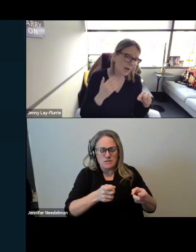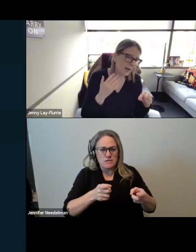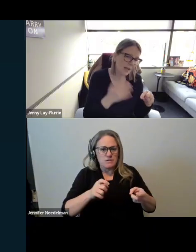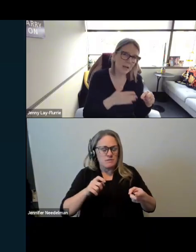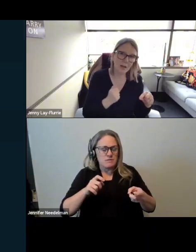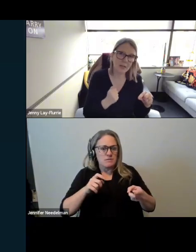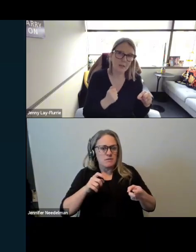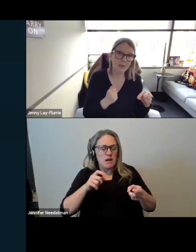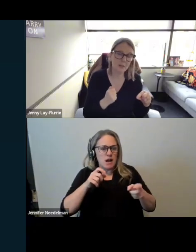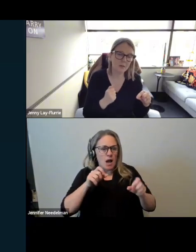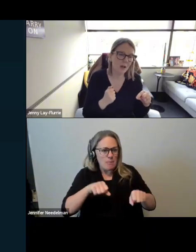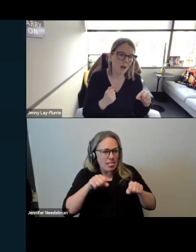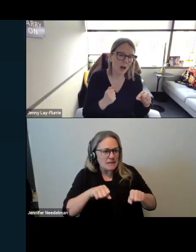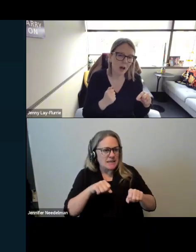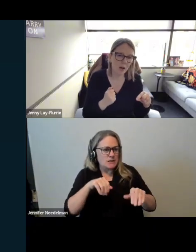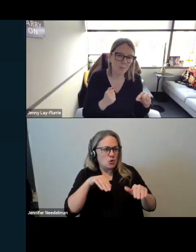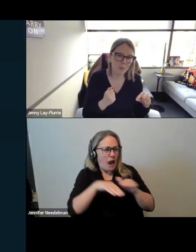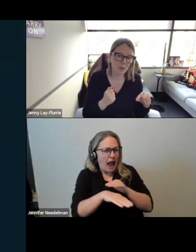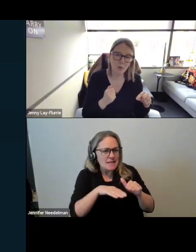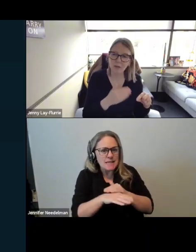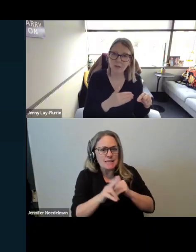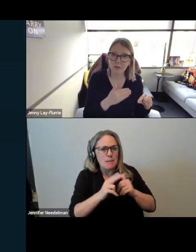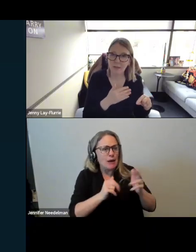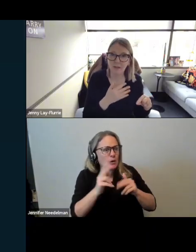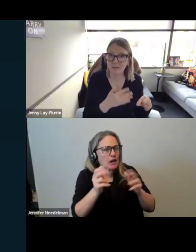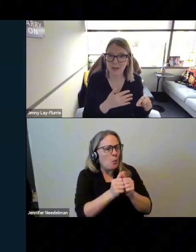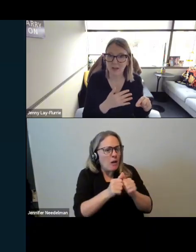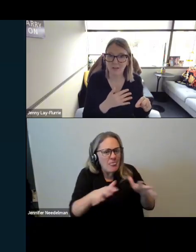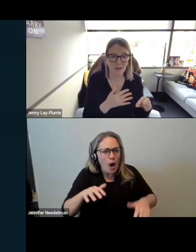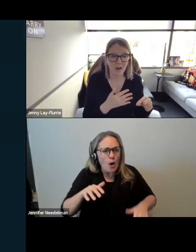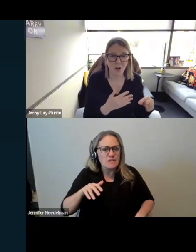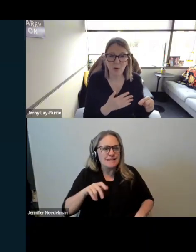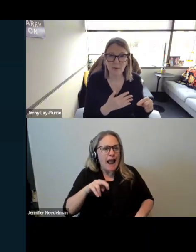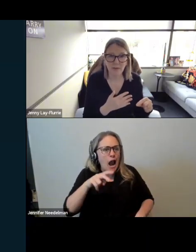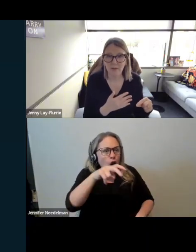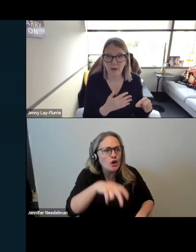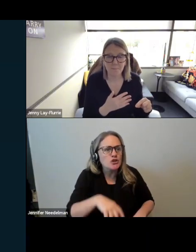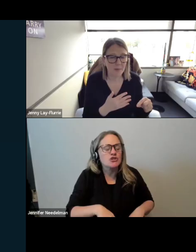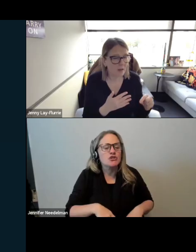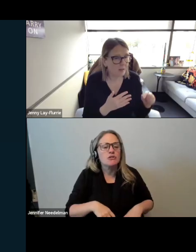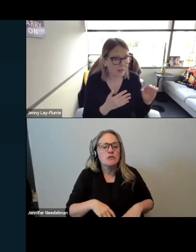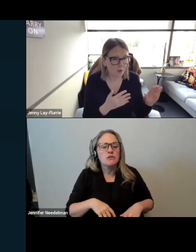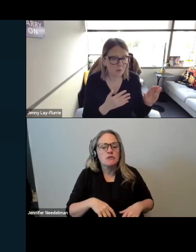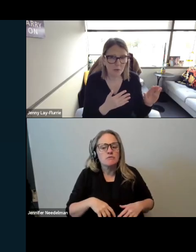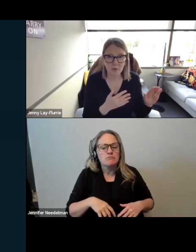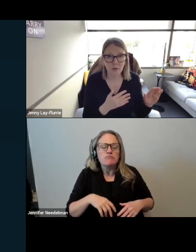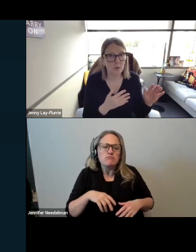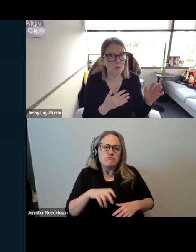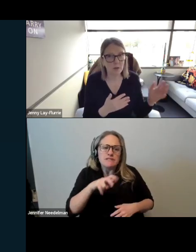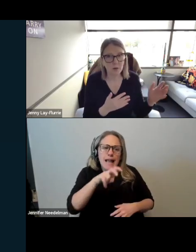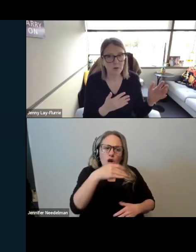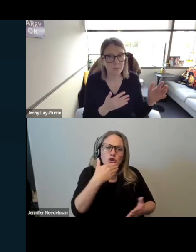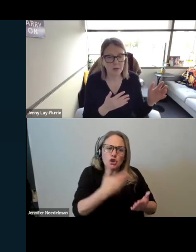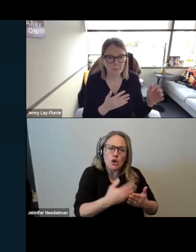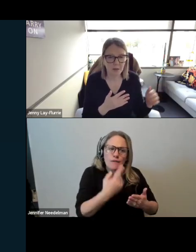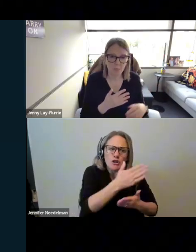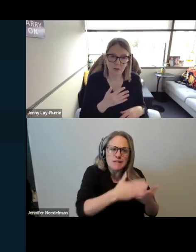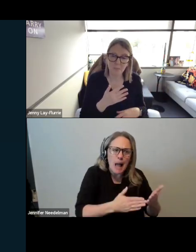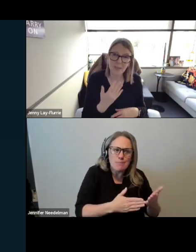that you had elevators. You would understand that stairs are great for some, they're good vertical, they're good on space management,